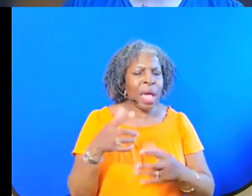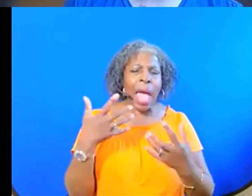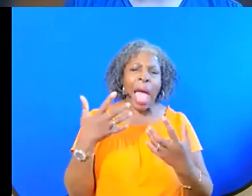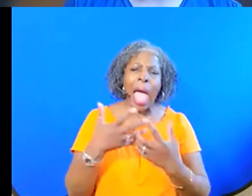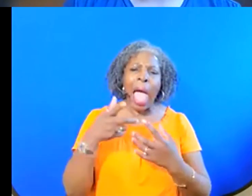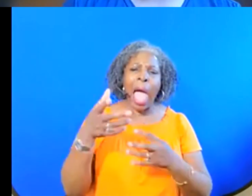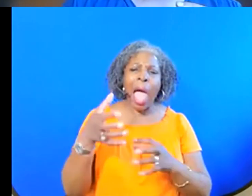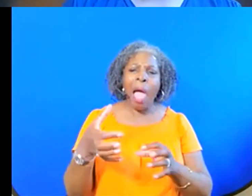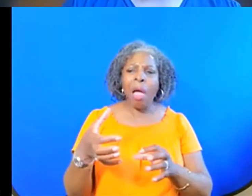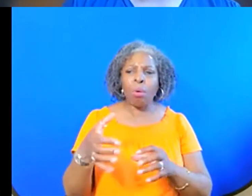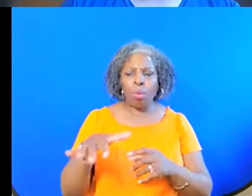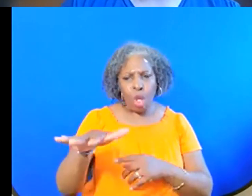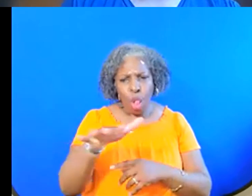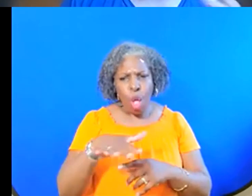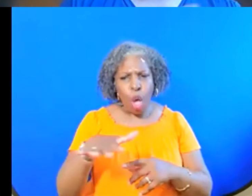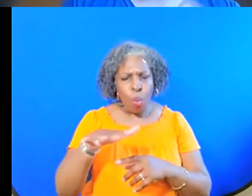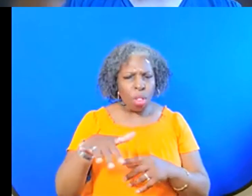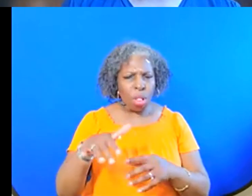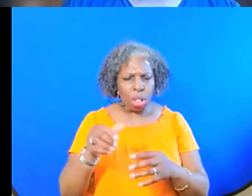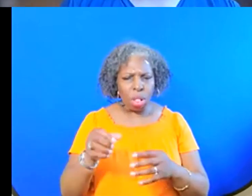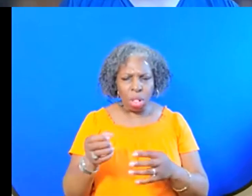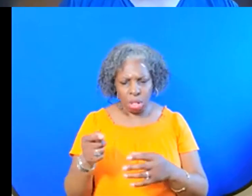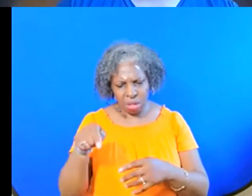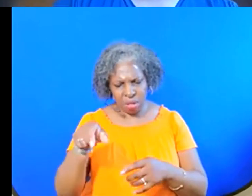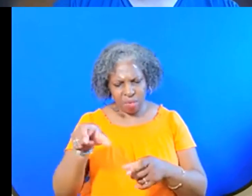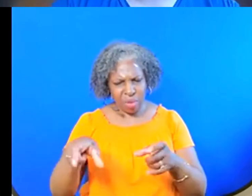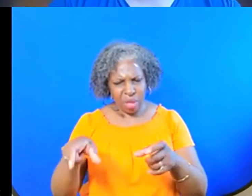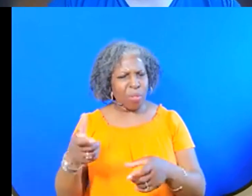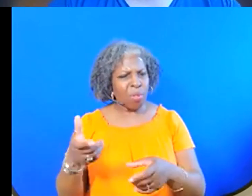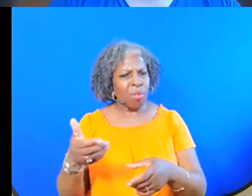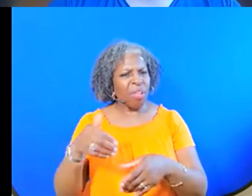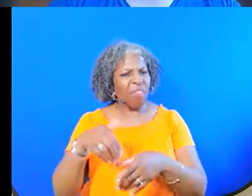intervention to, to, to wider structural or political change?